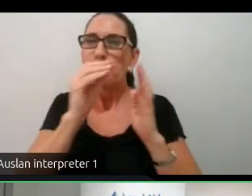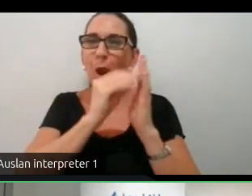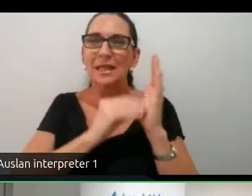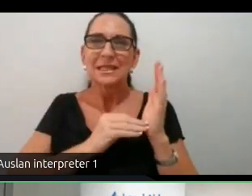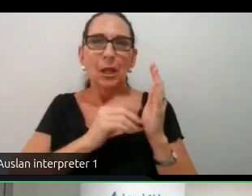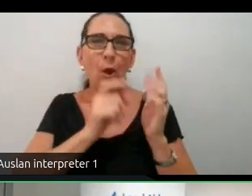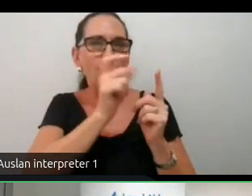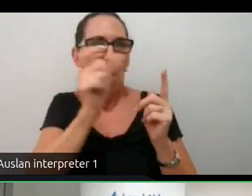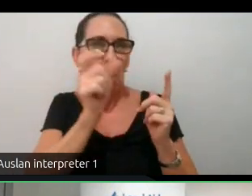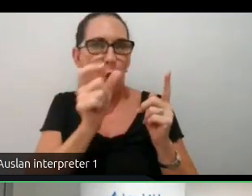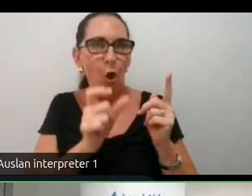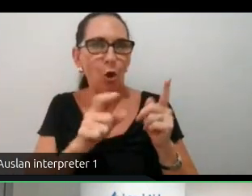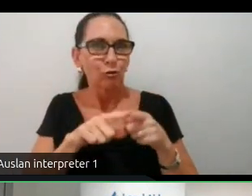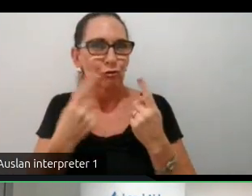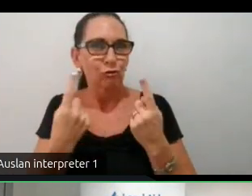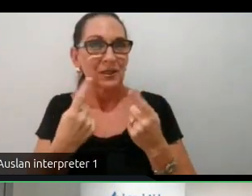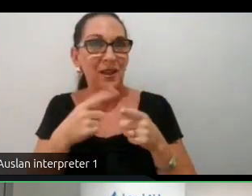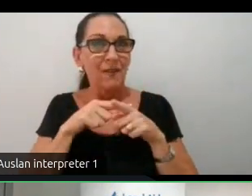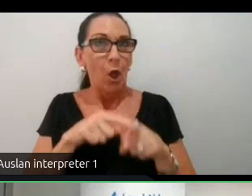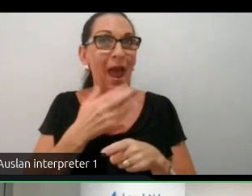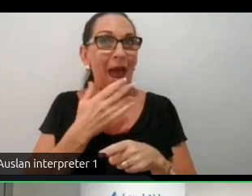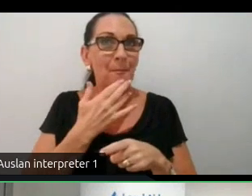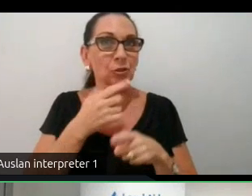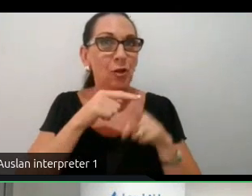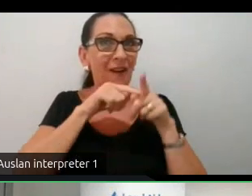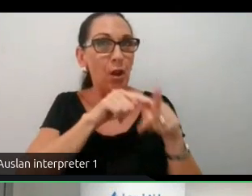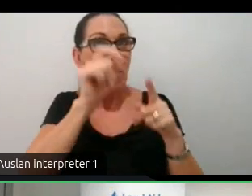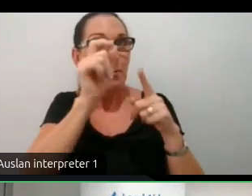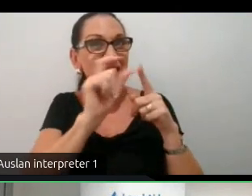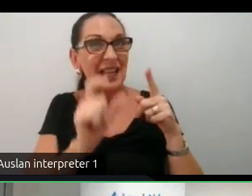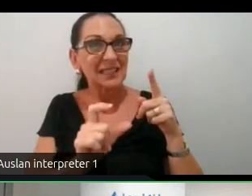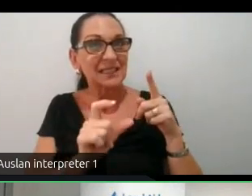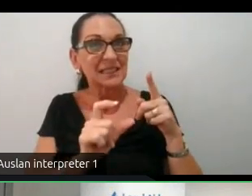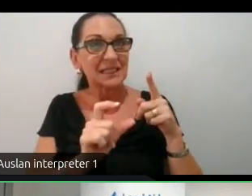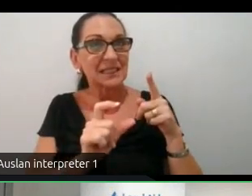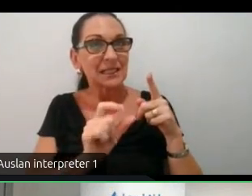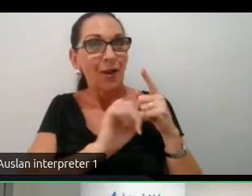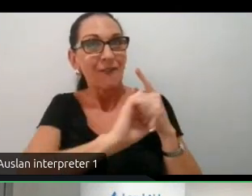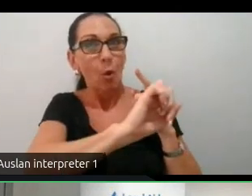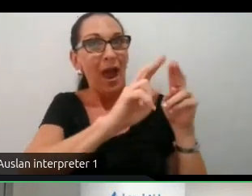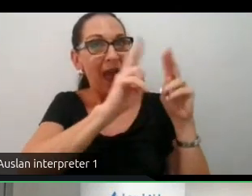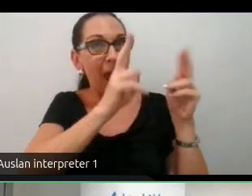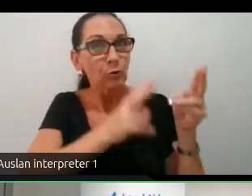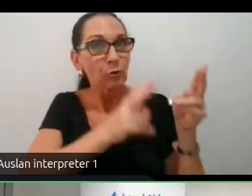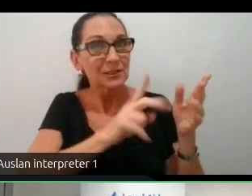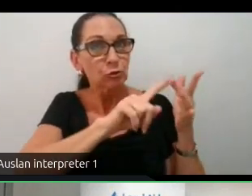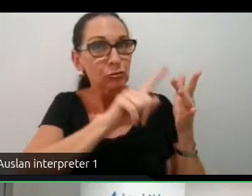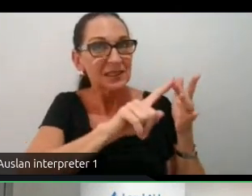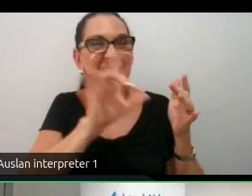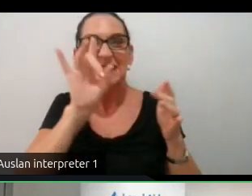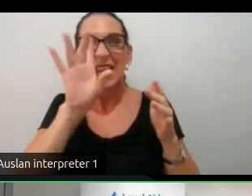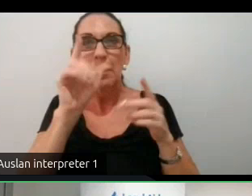be that the amount that you're entitled to is a percentage of the amount of your summer, 10%. Um,